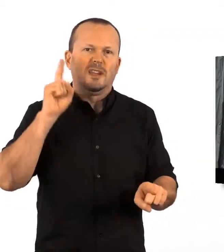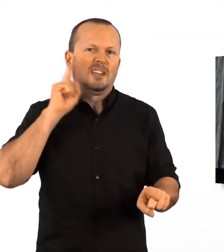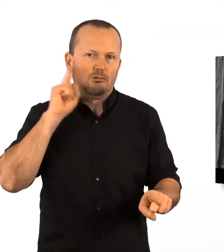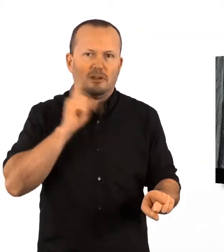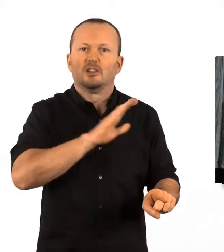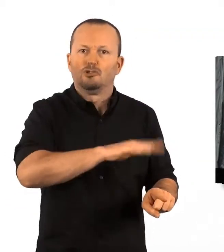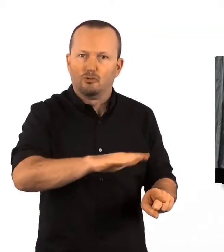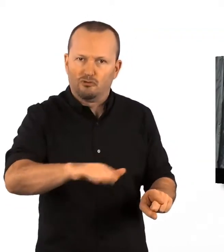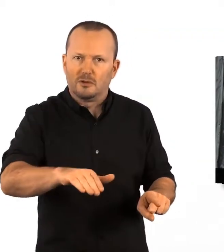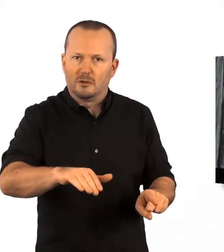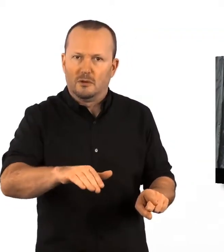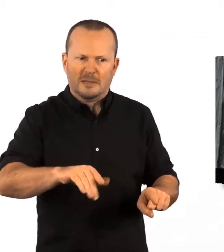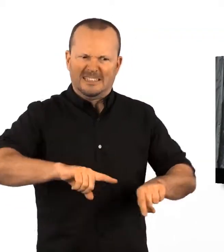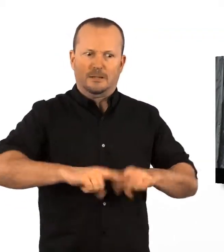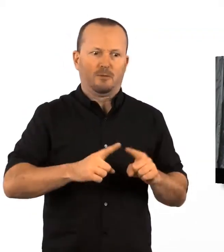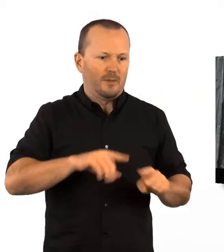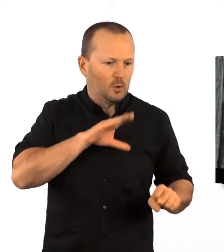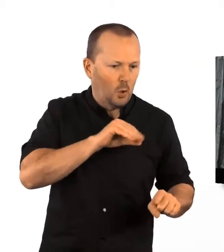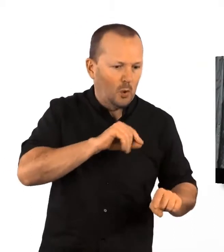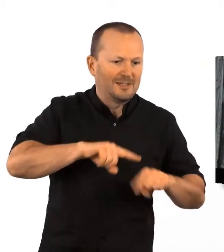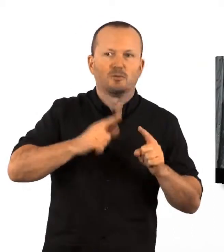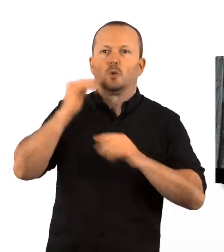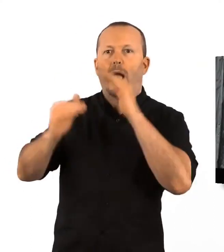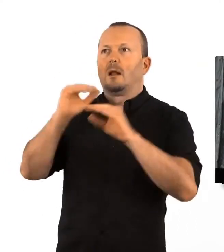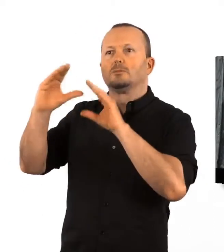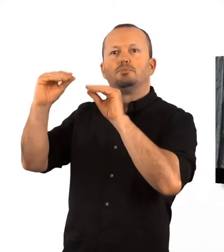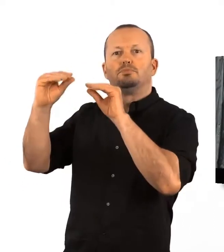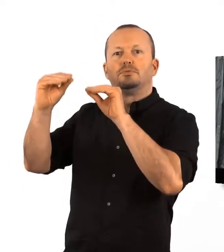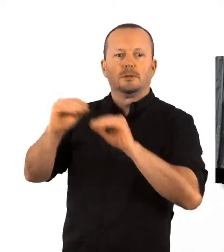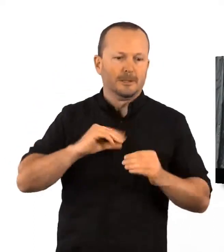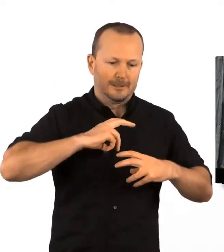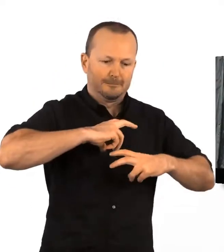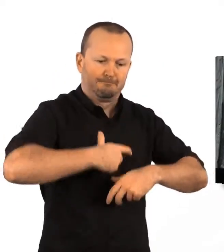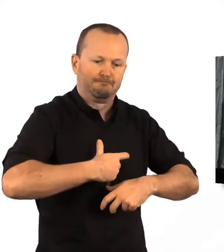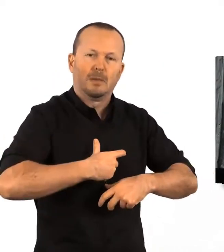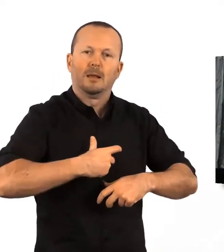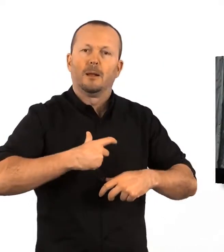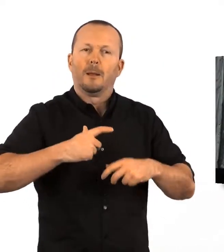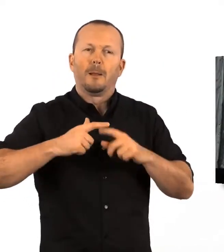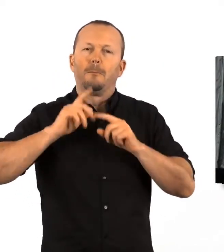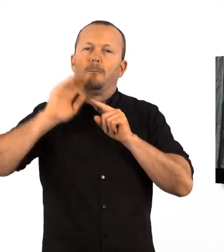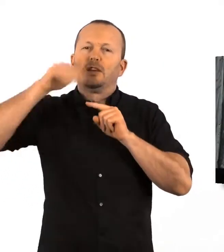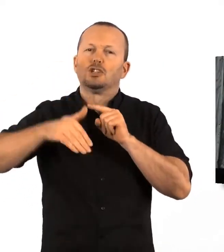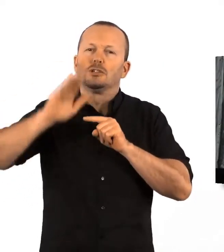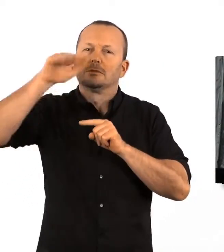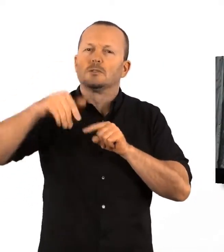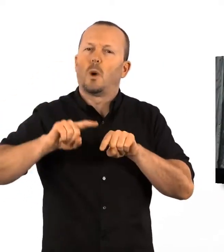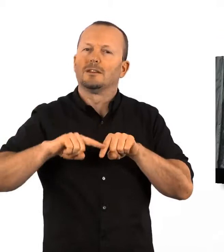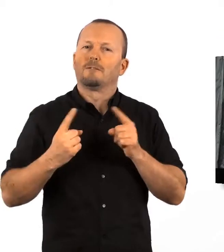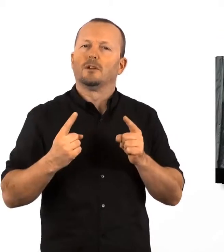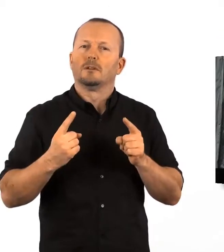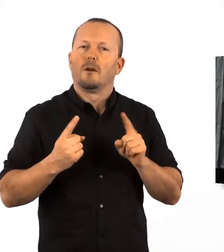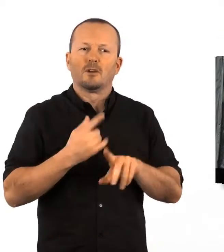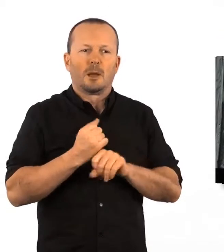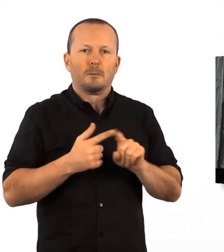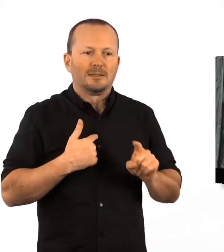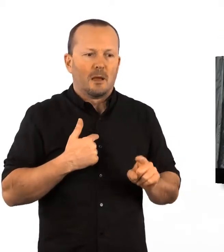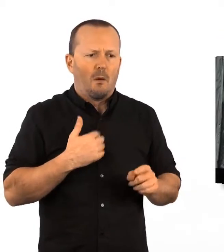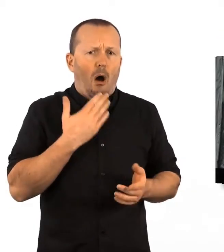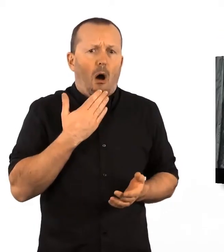children even, with so much more pitch change and a slower rate. When you say, “Uh oh,